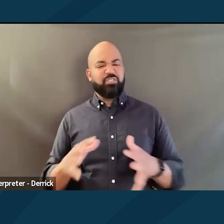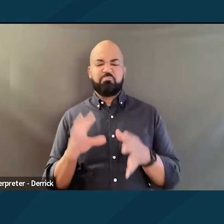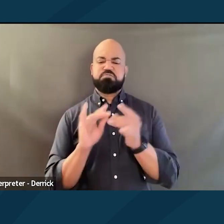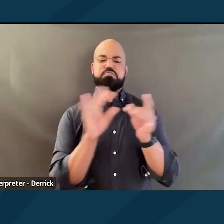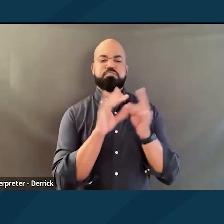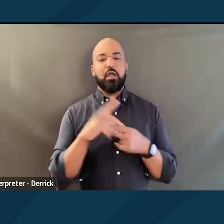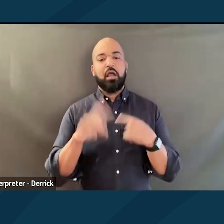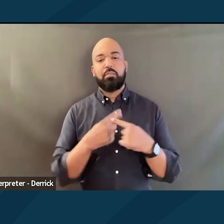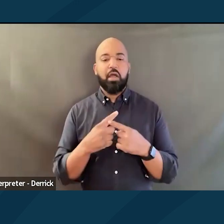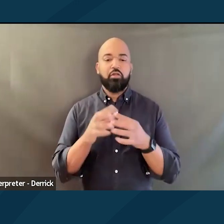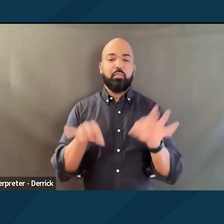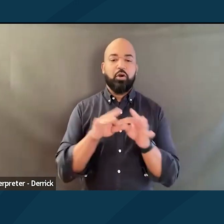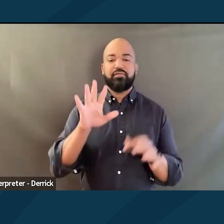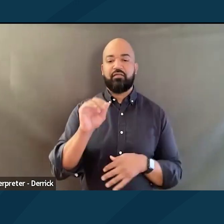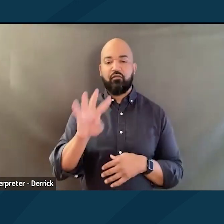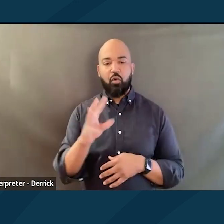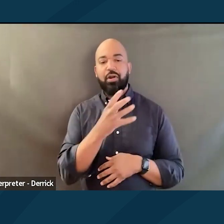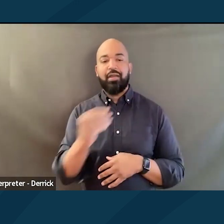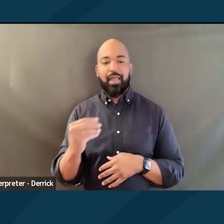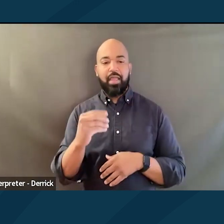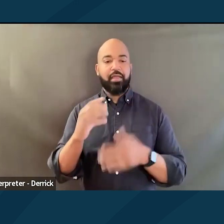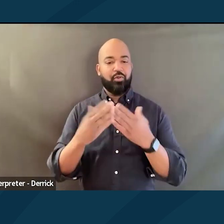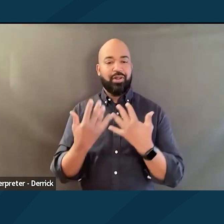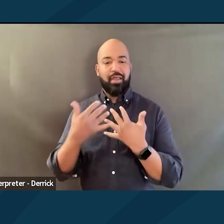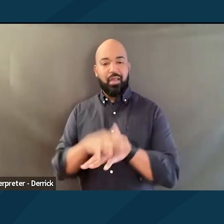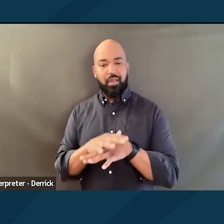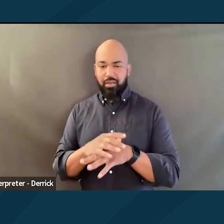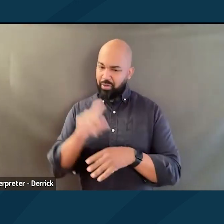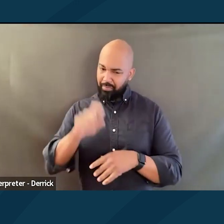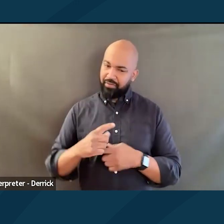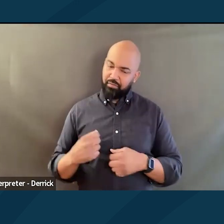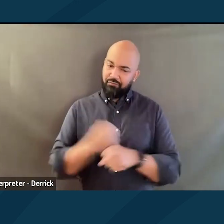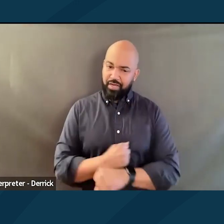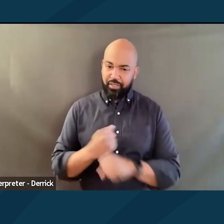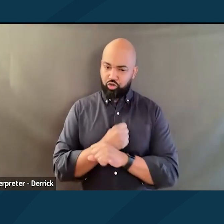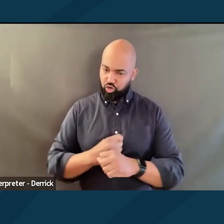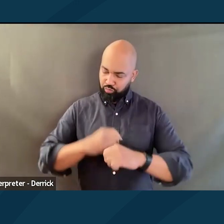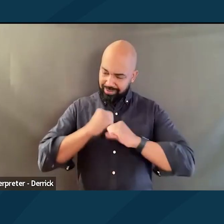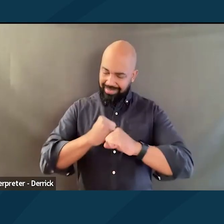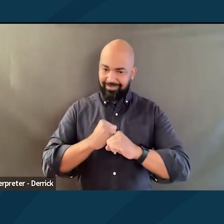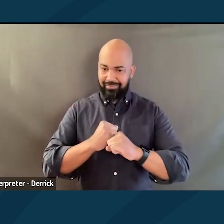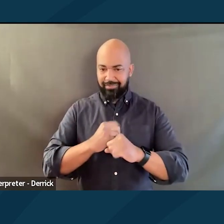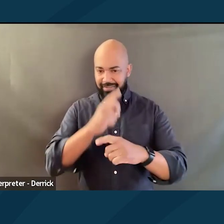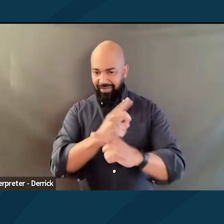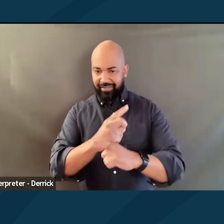fight to protect, defend, and advance these important rights. And at the end of the day,